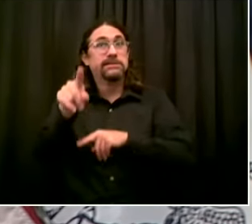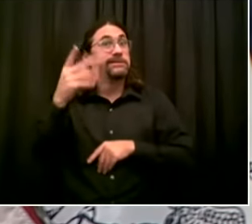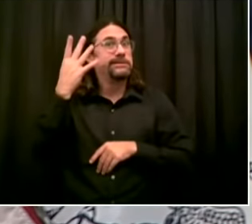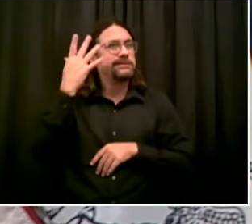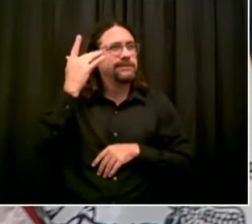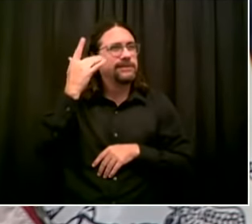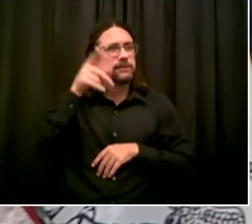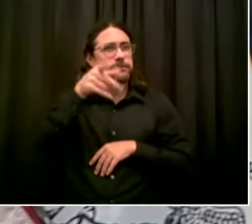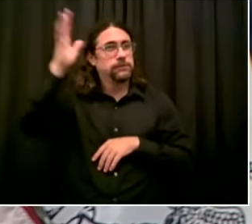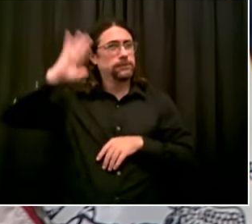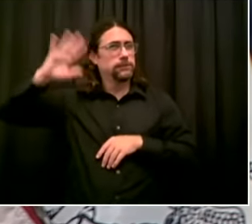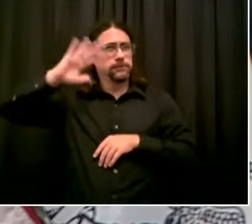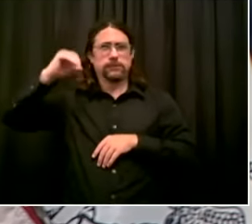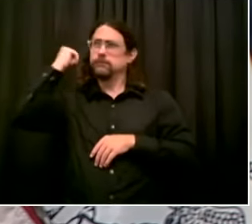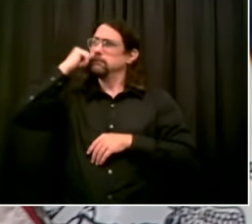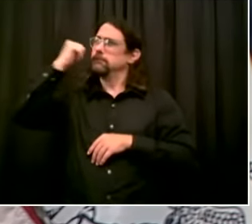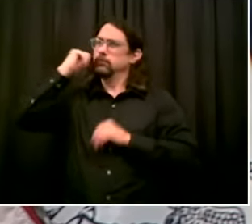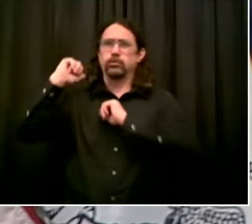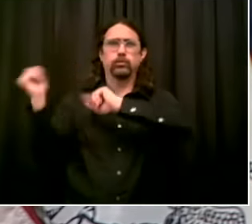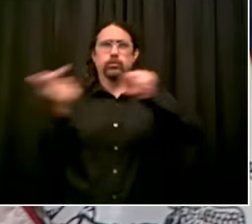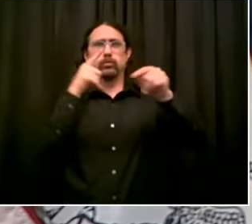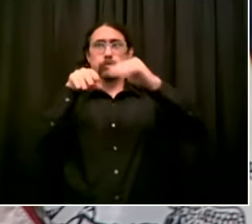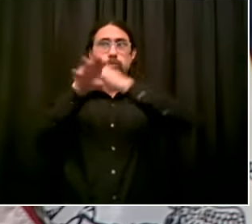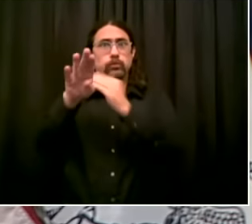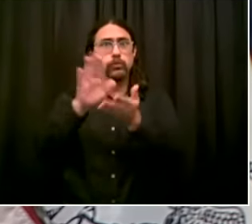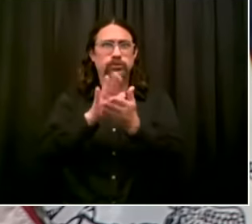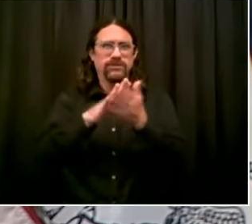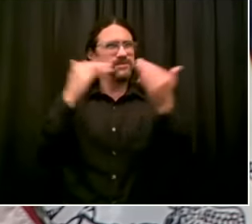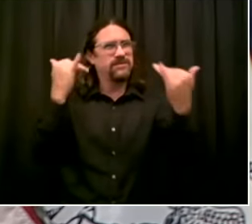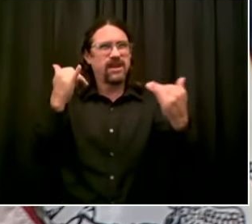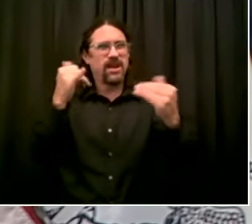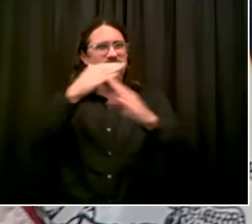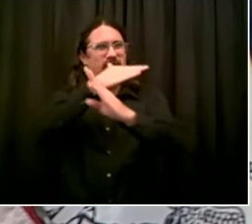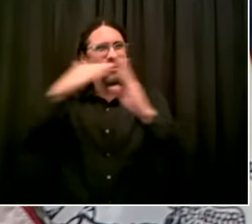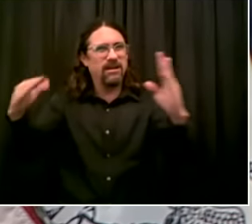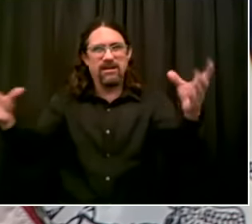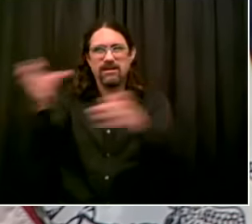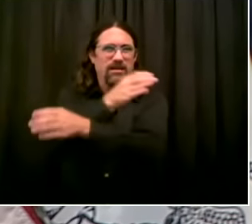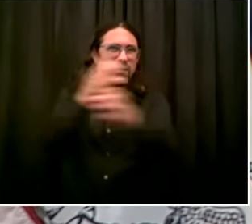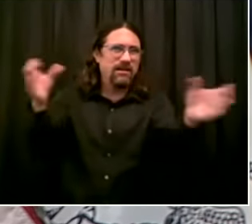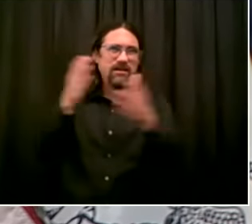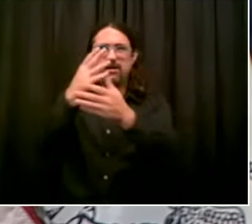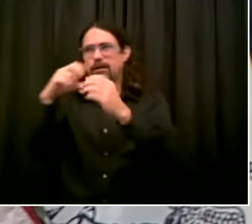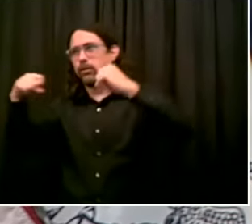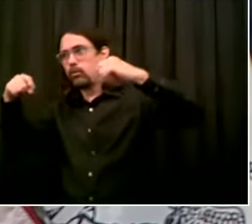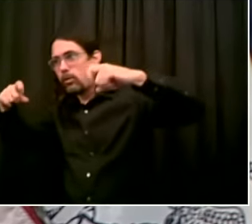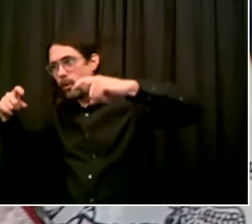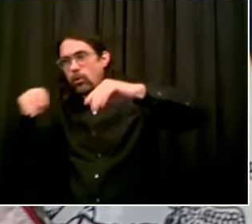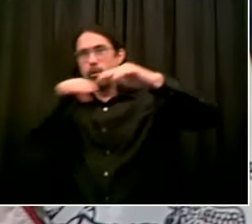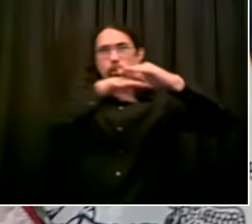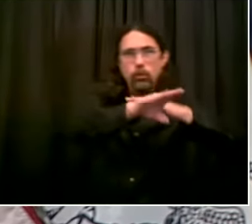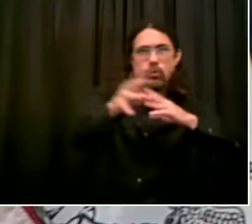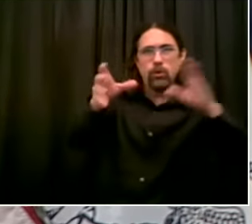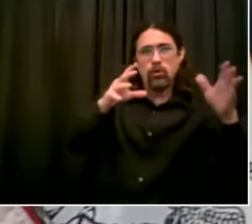DELADINE?